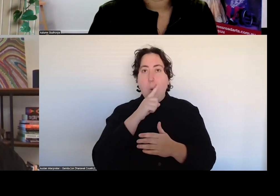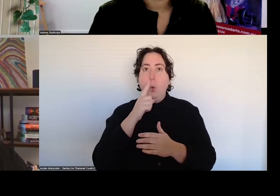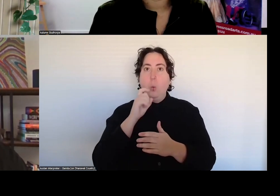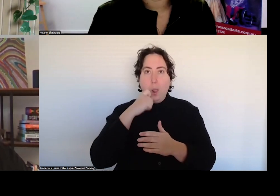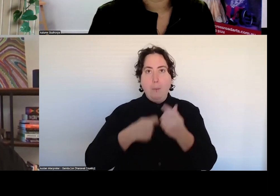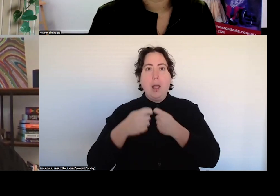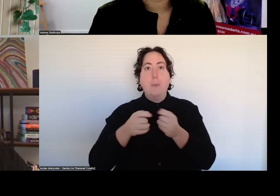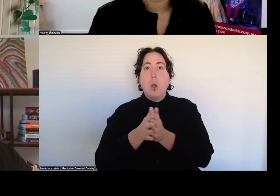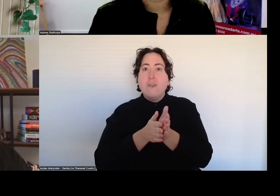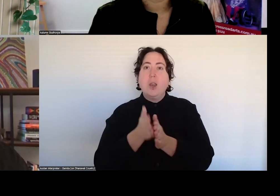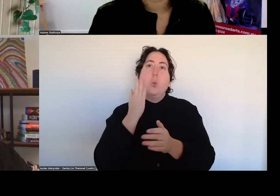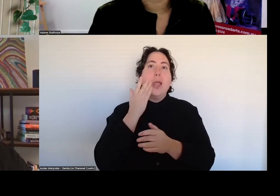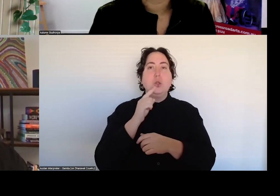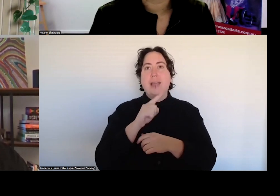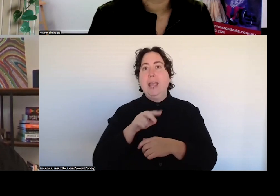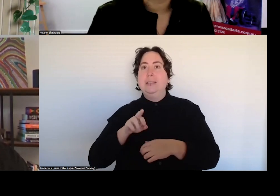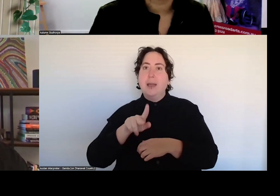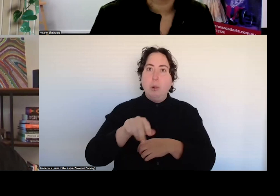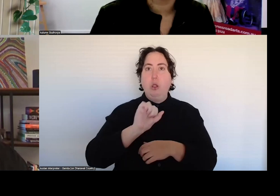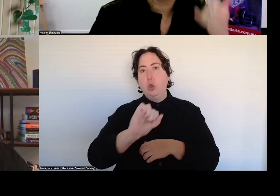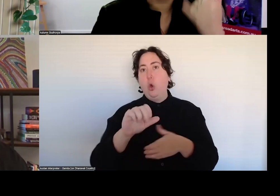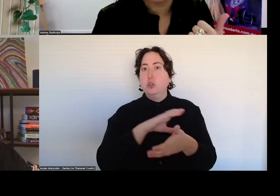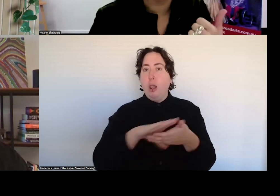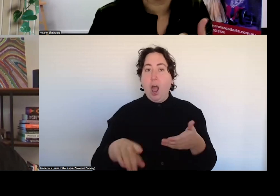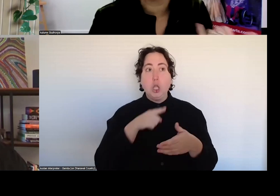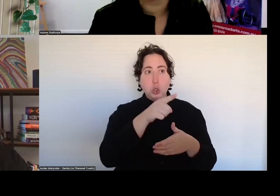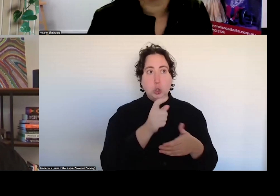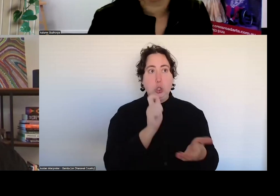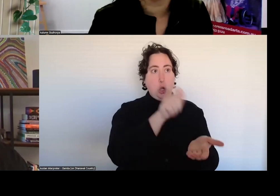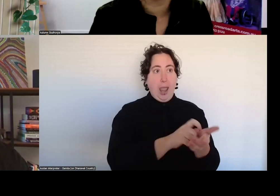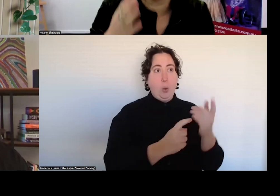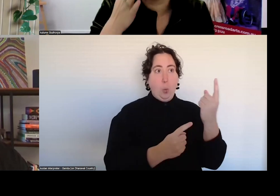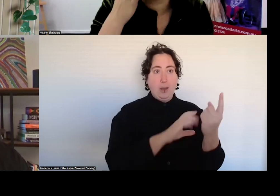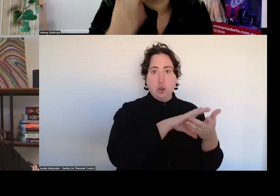we noticed in our community people were calling us up and saying have you reach the target,